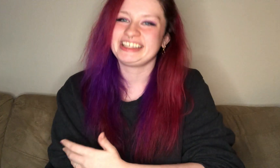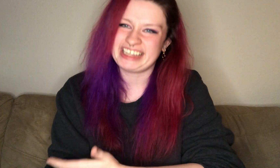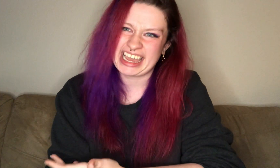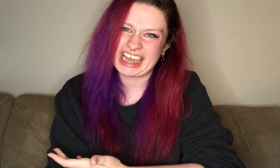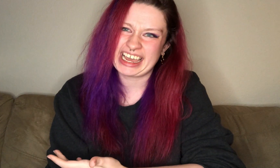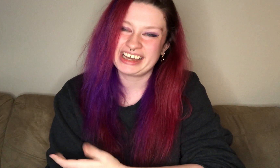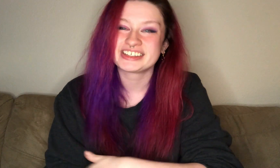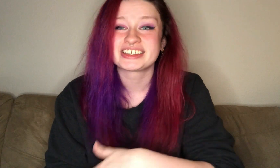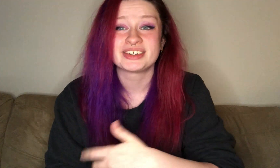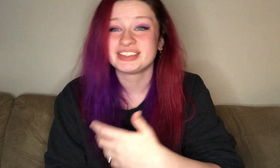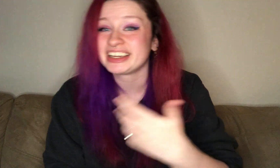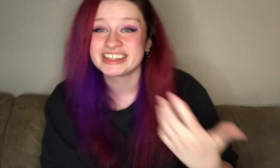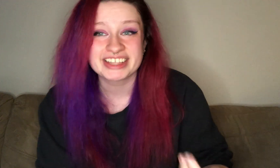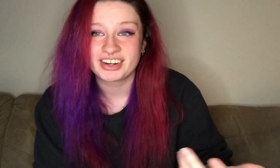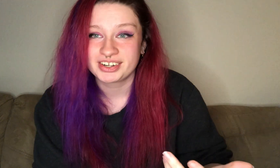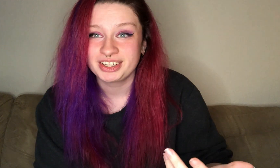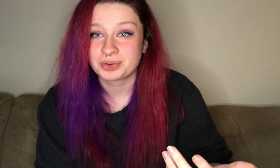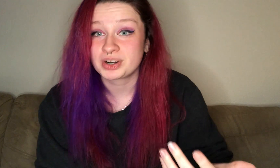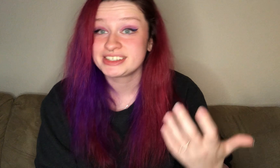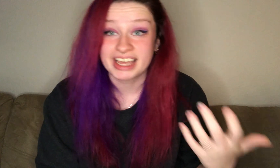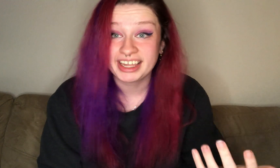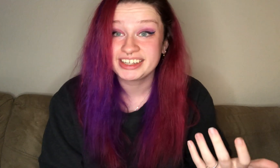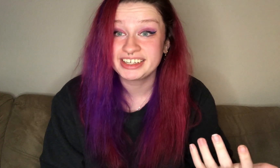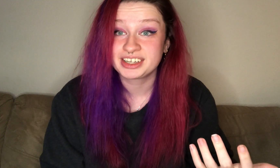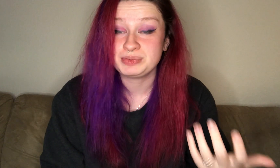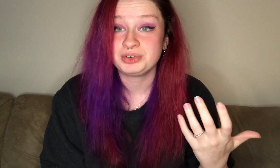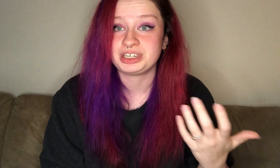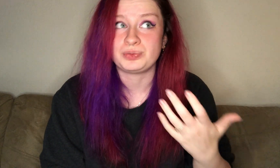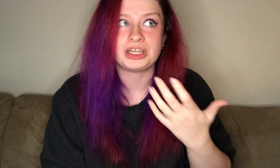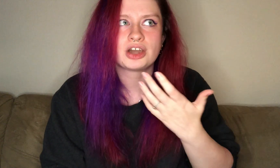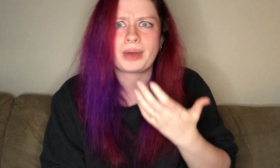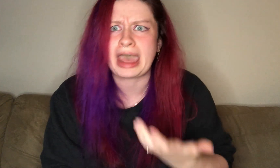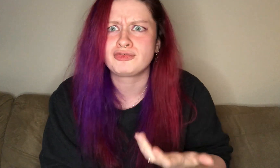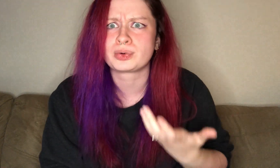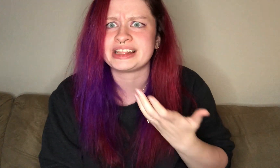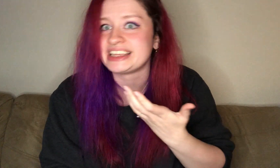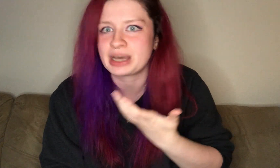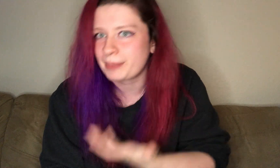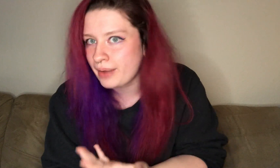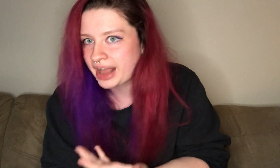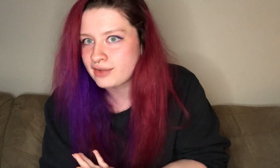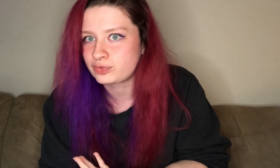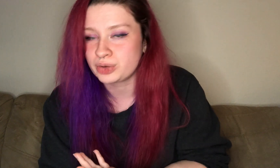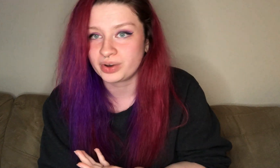yeah so like i said earlier we're a tight-knit community we know everything about everyone in